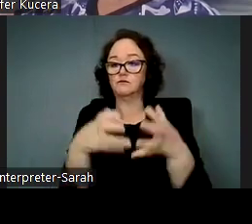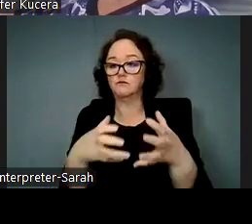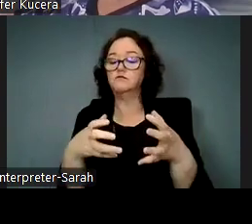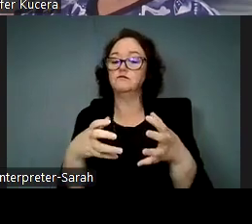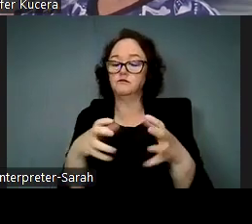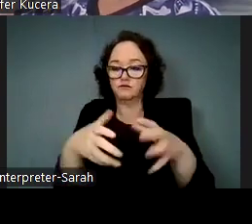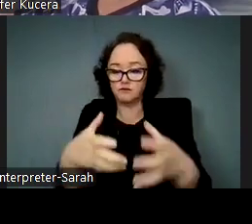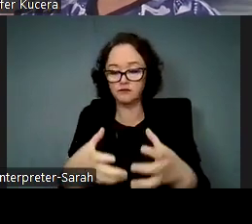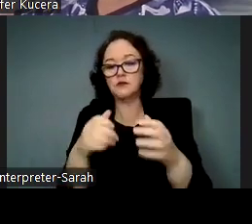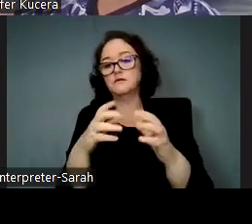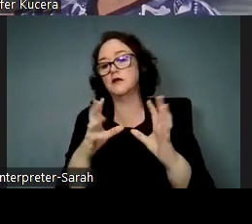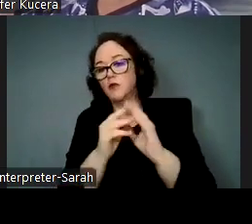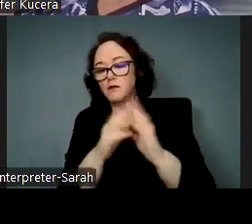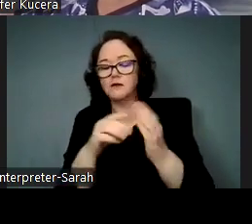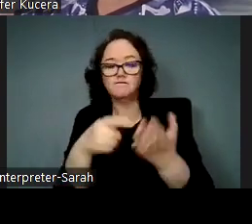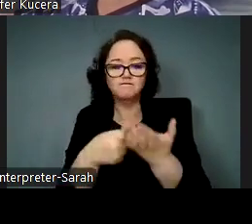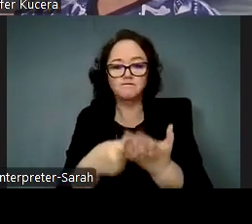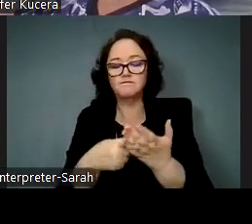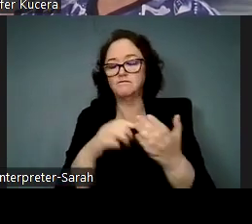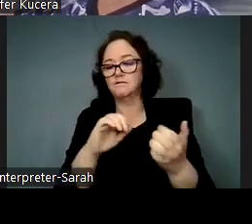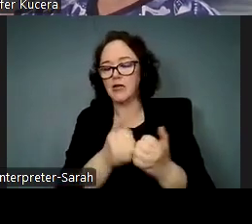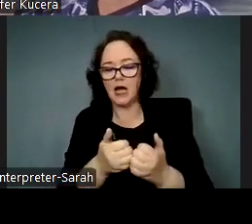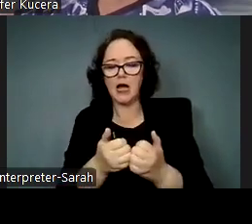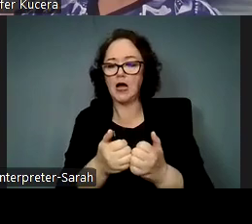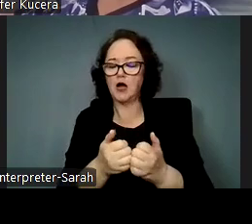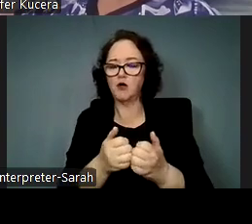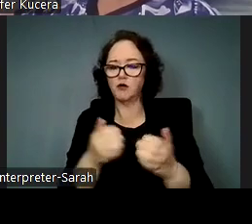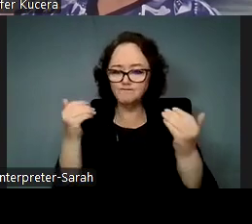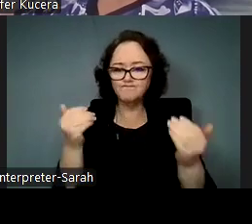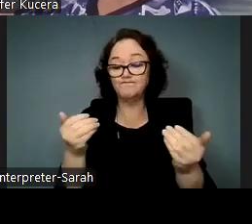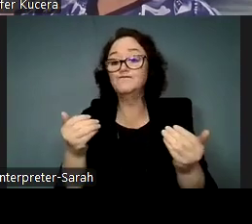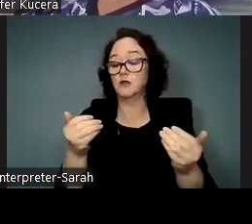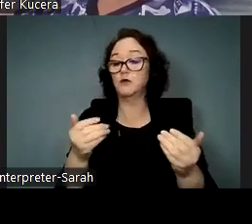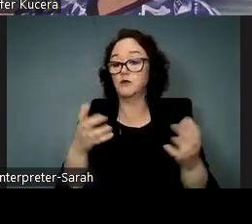attack, and we decided to divide and conquer. Each one of us took